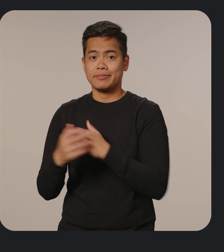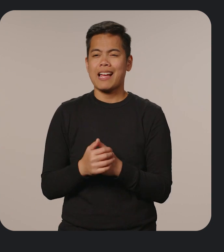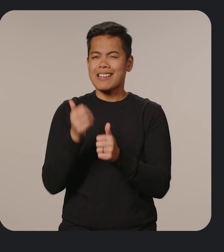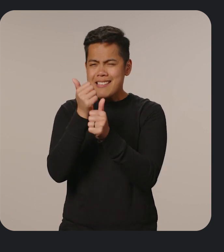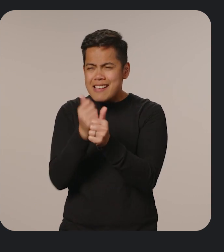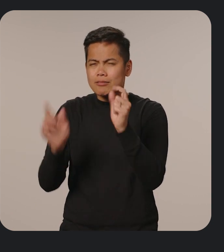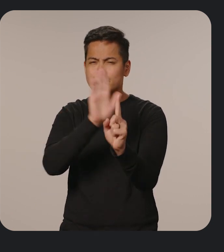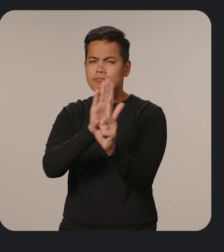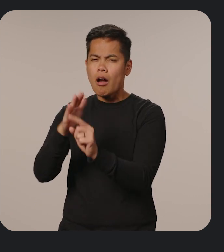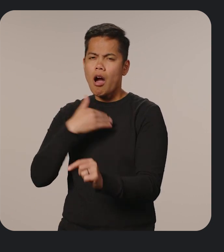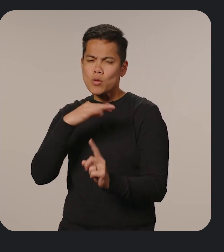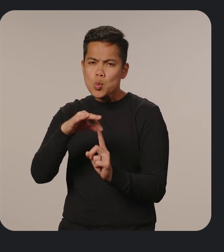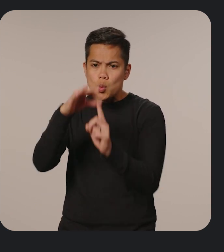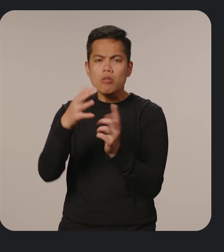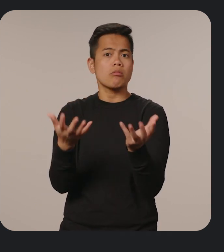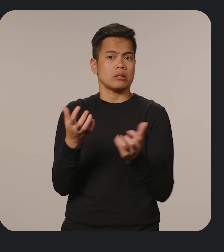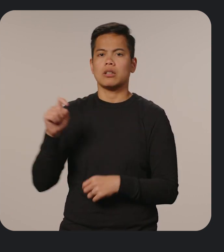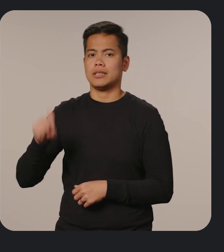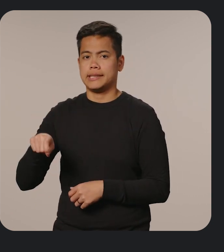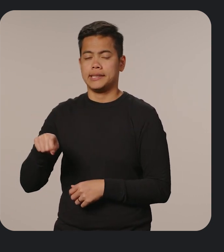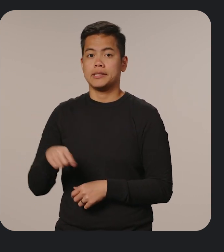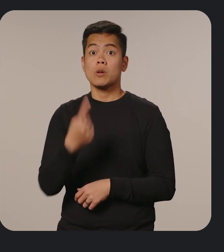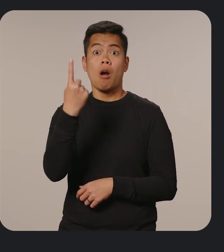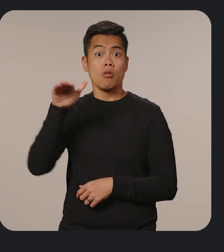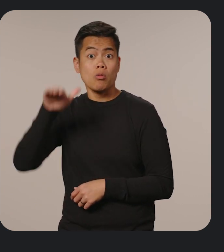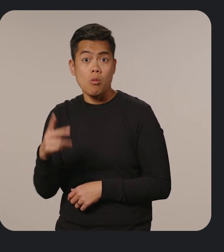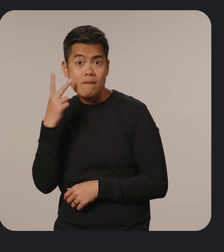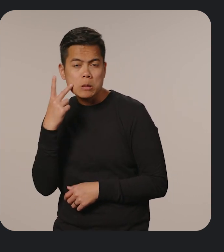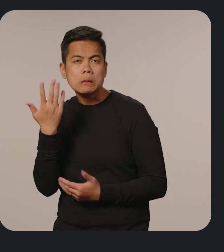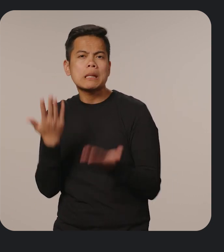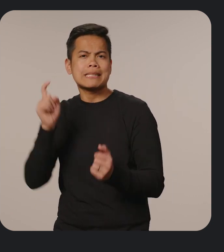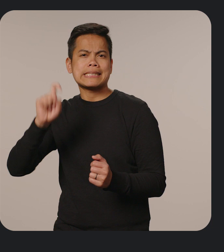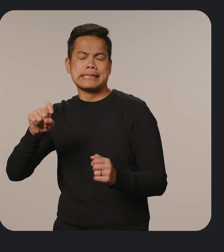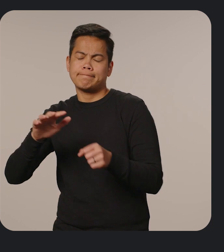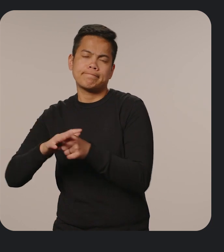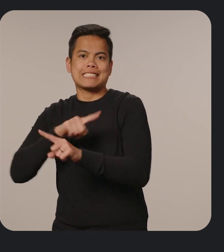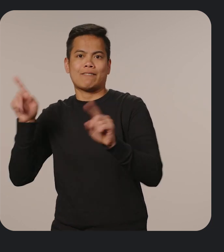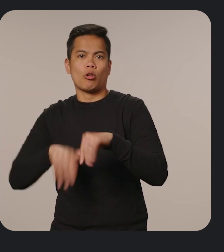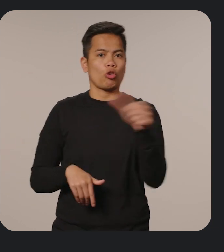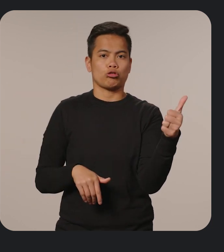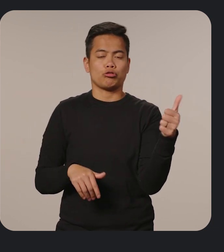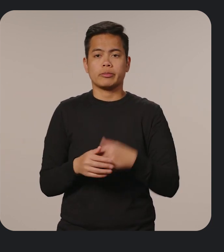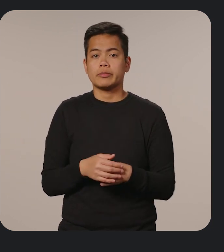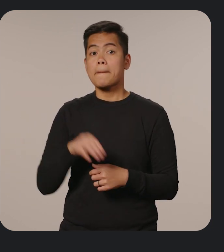Material is releasing new high-contrast themes to meet these needs. On the left is the current default theme.